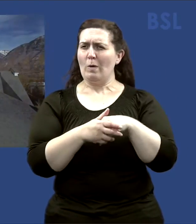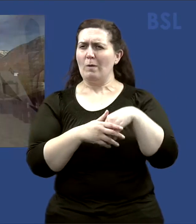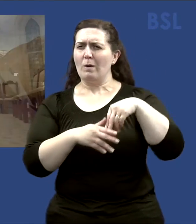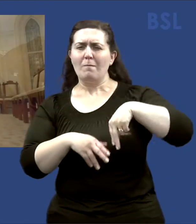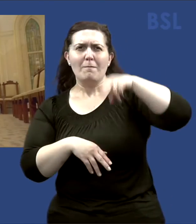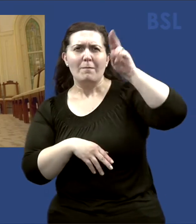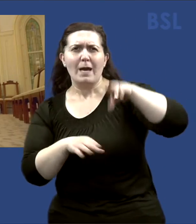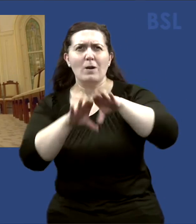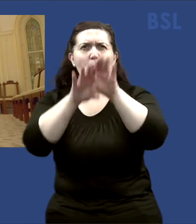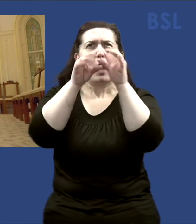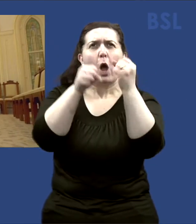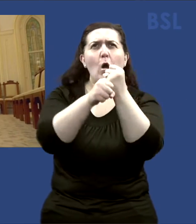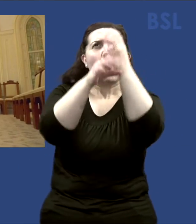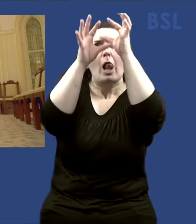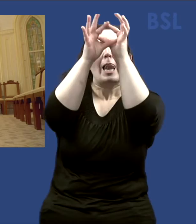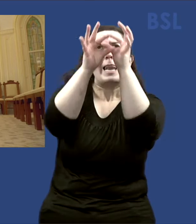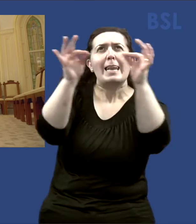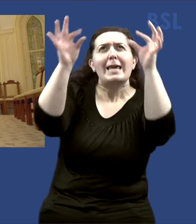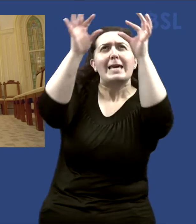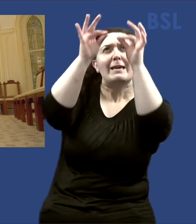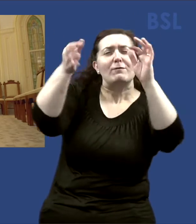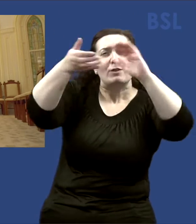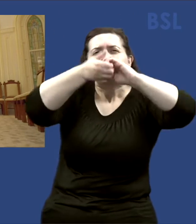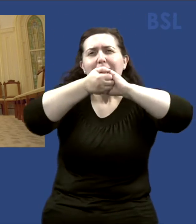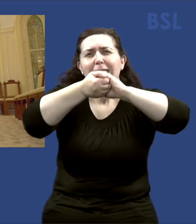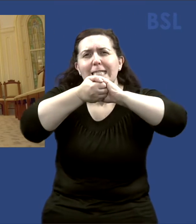The art of painstaking gold leaf applications